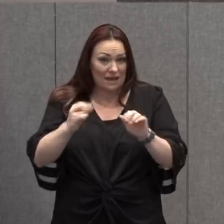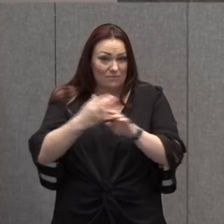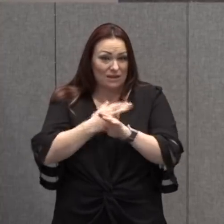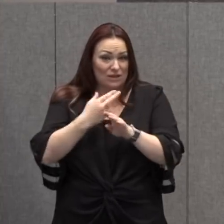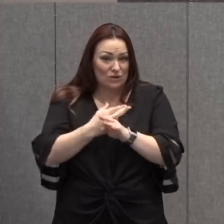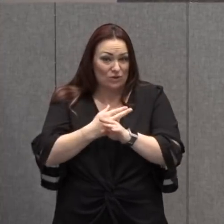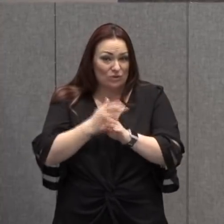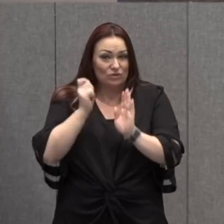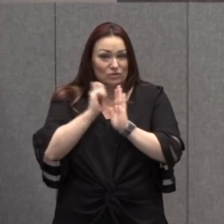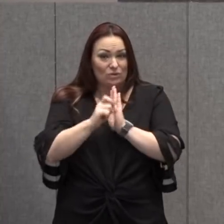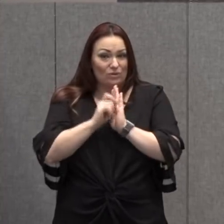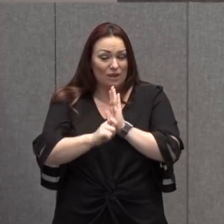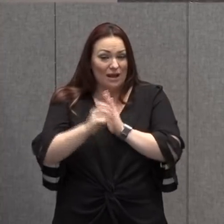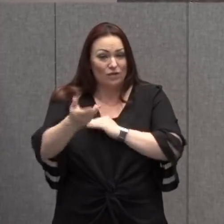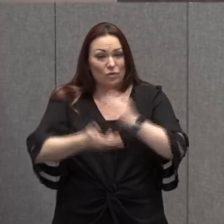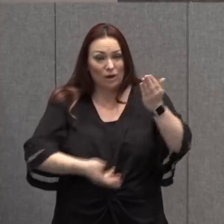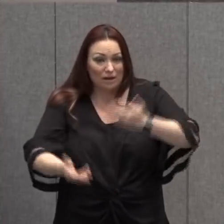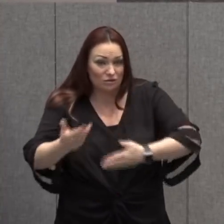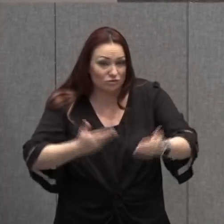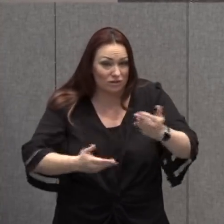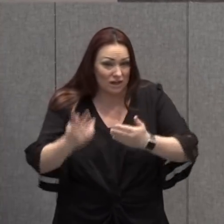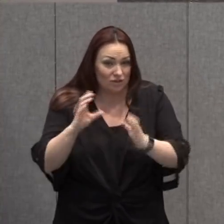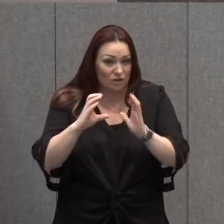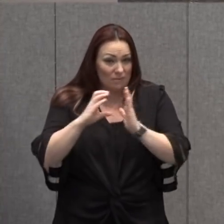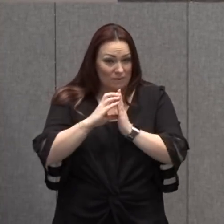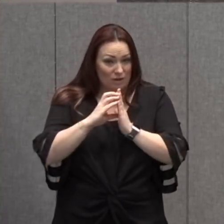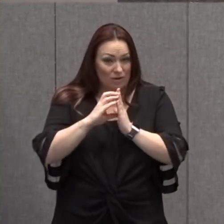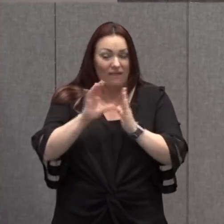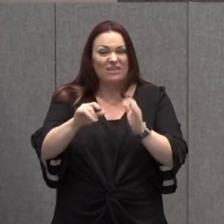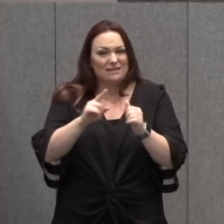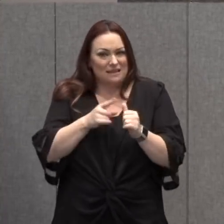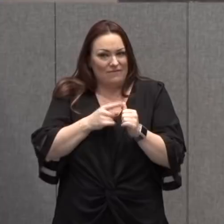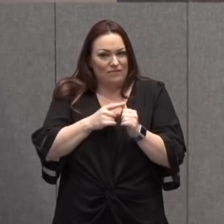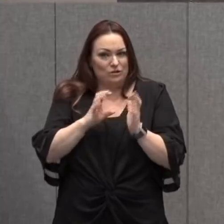your introductory paragraph, which is the paragraph that comes first in your report,